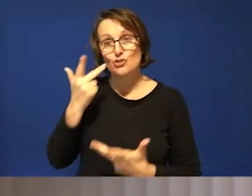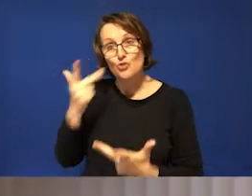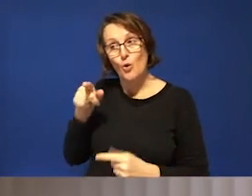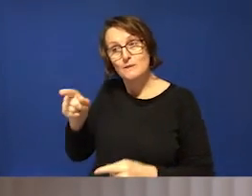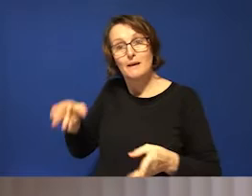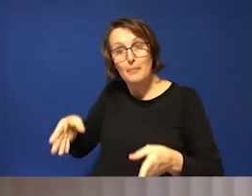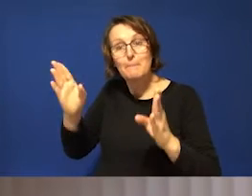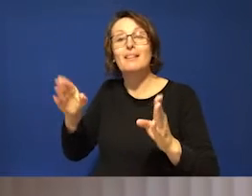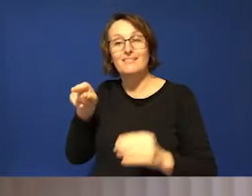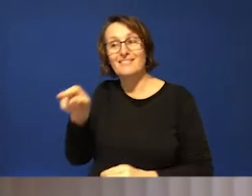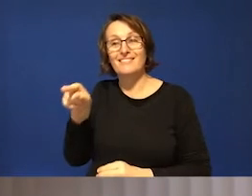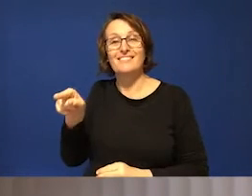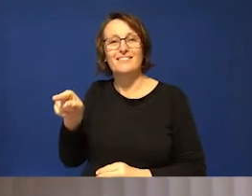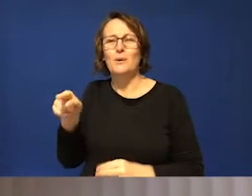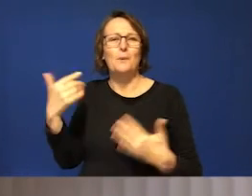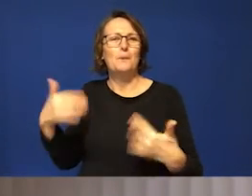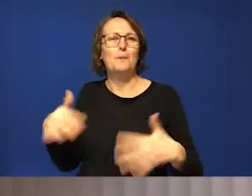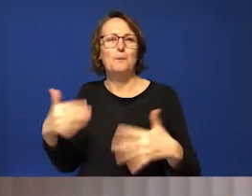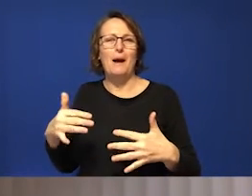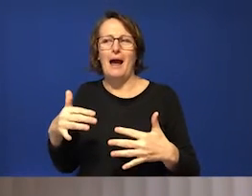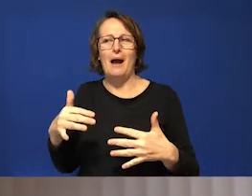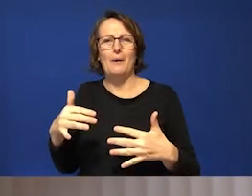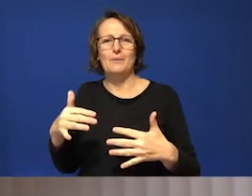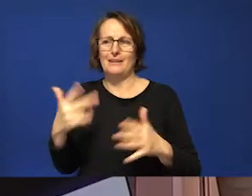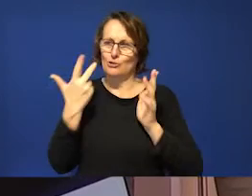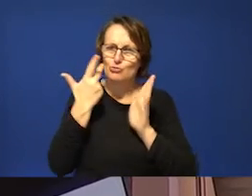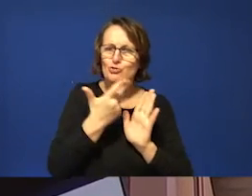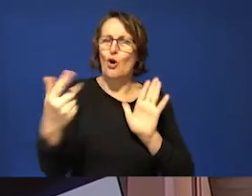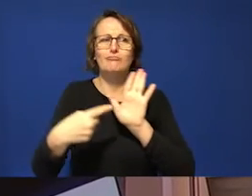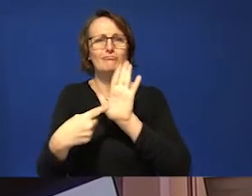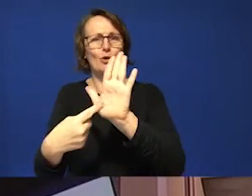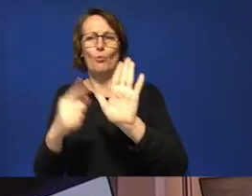it places this in a really good position